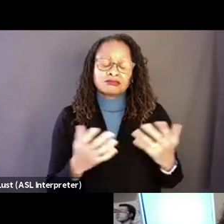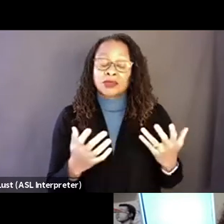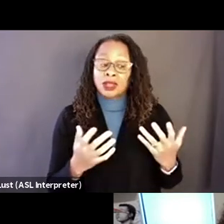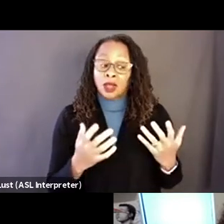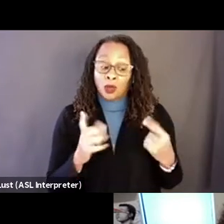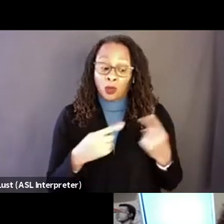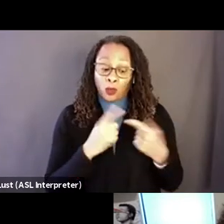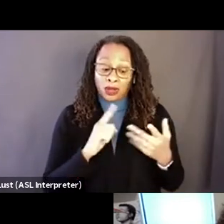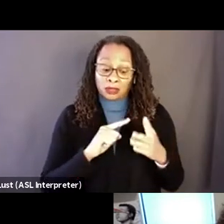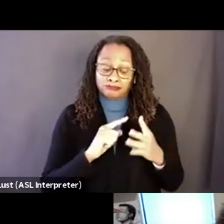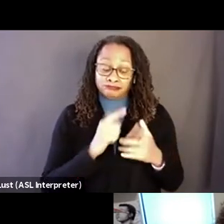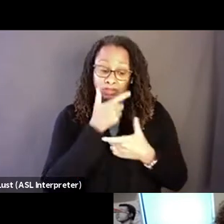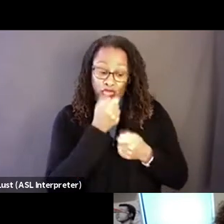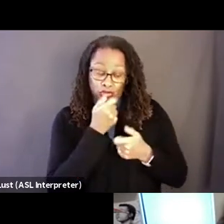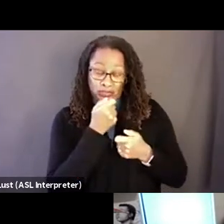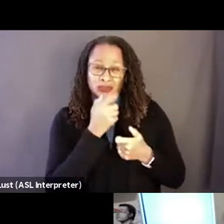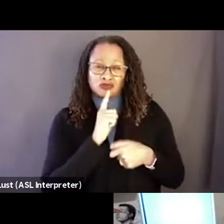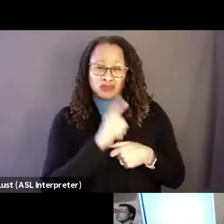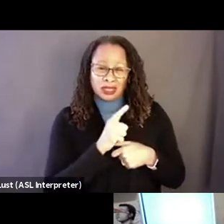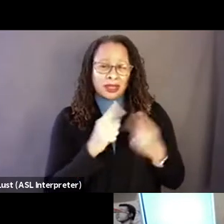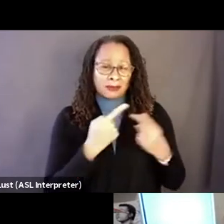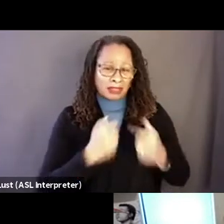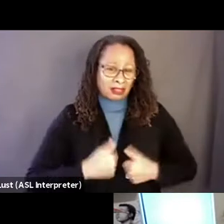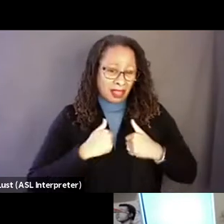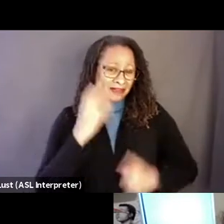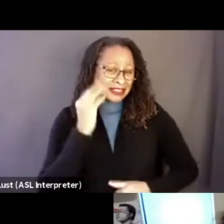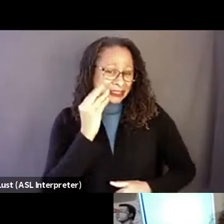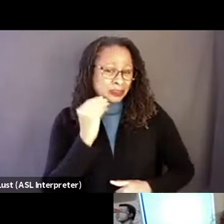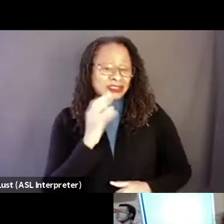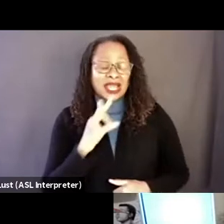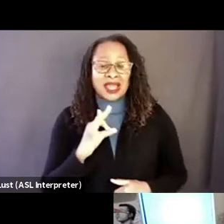the lives and the experiences of Nunu and Patrick